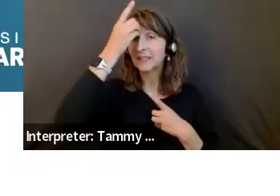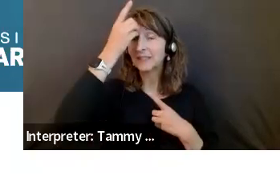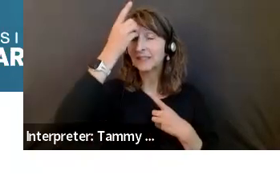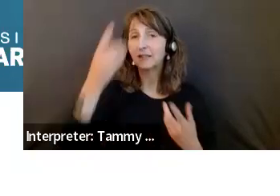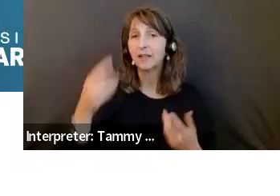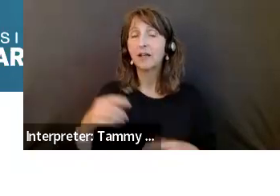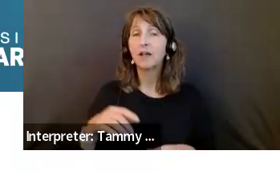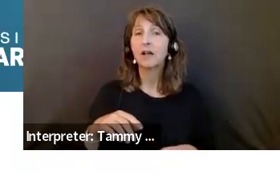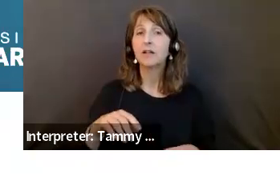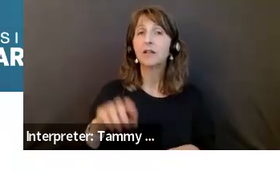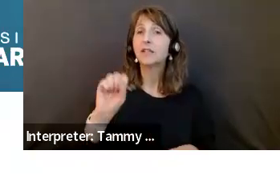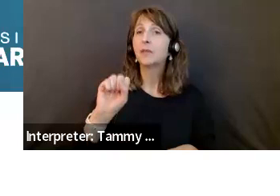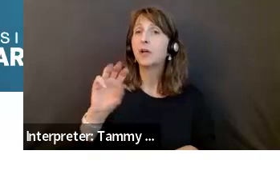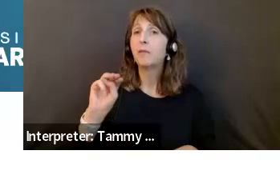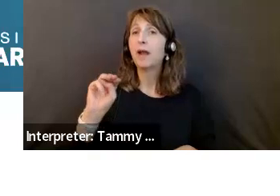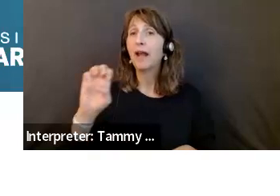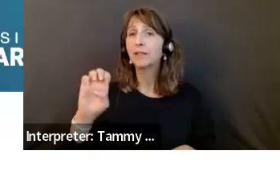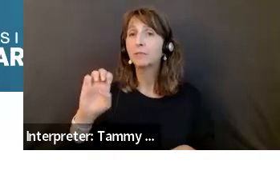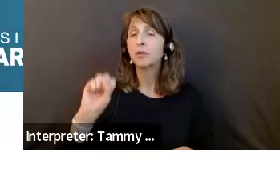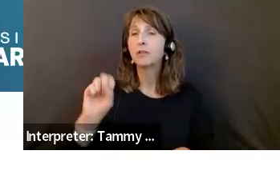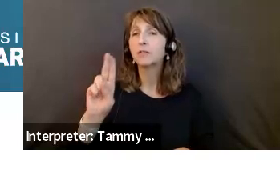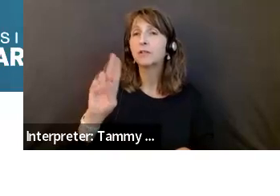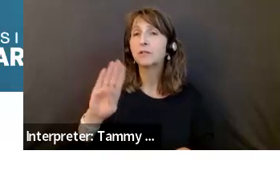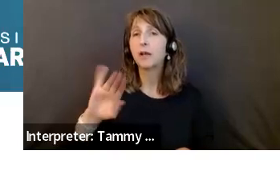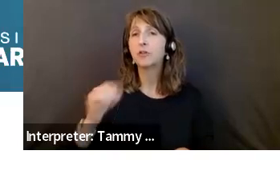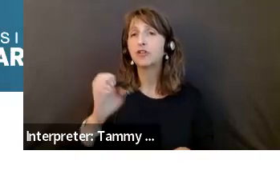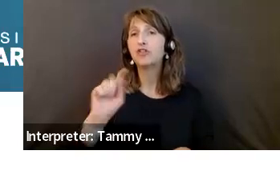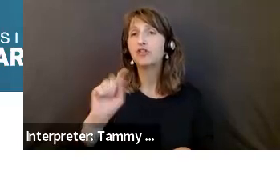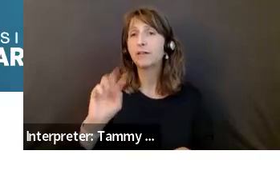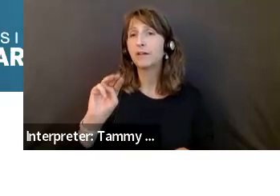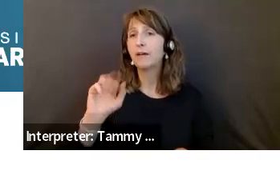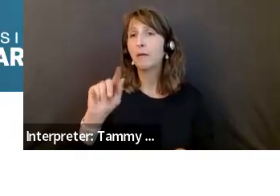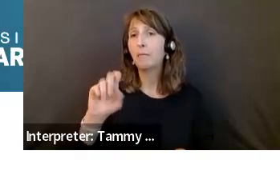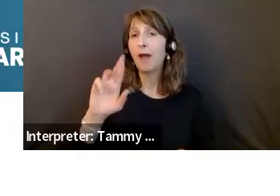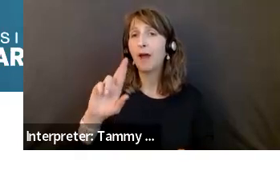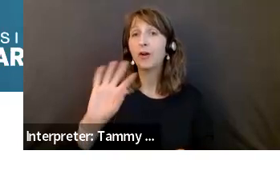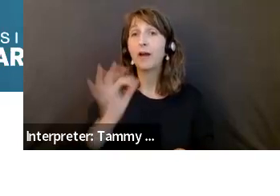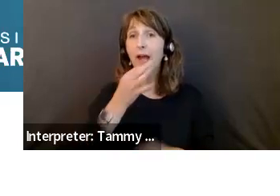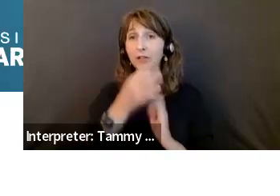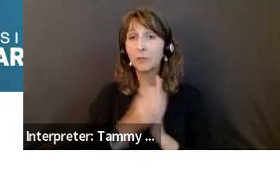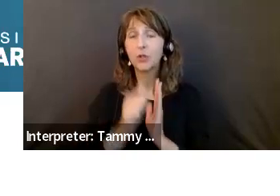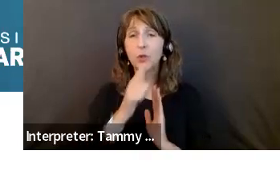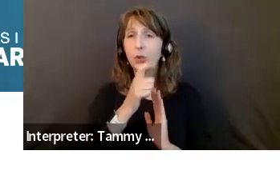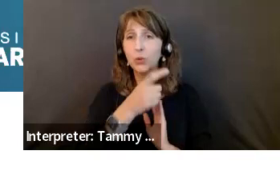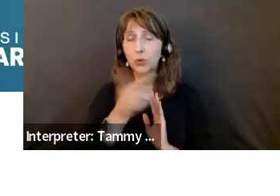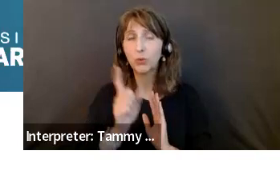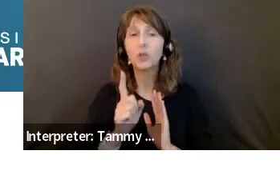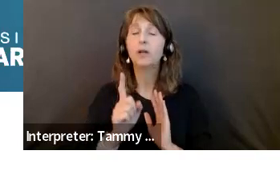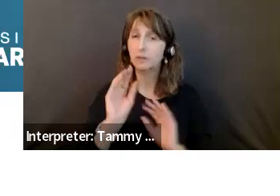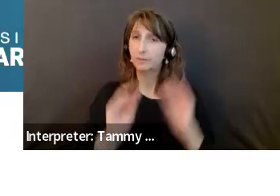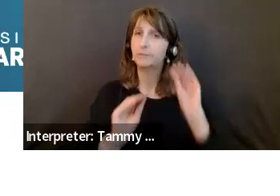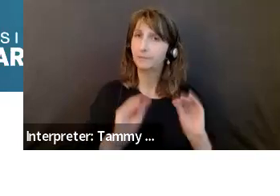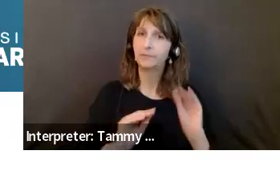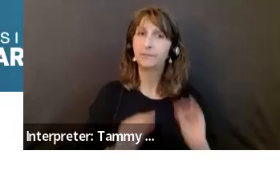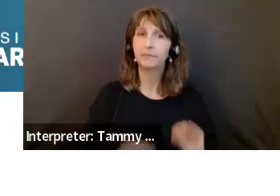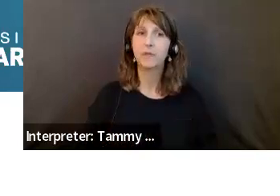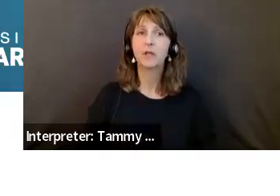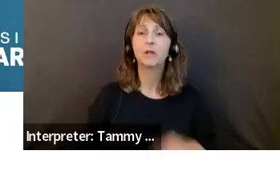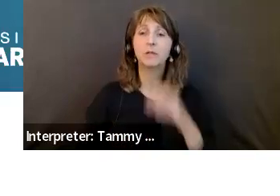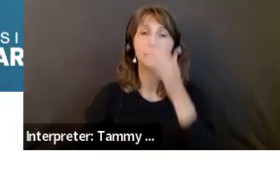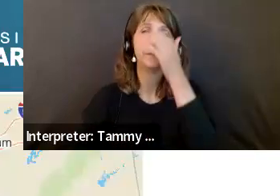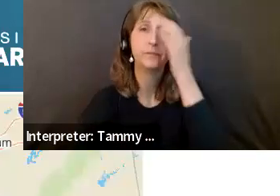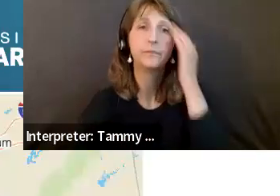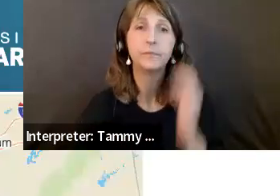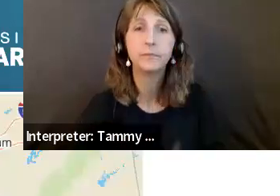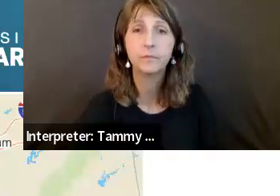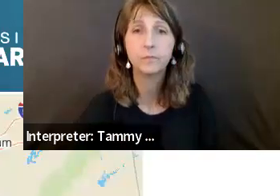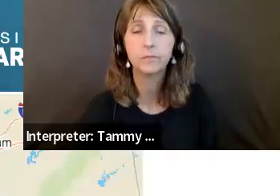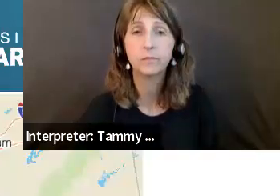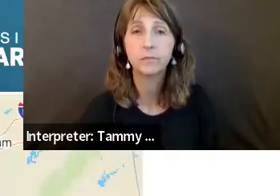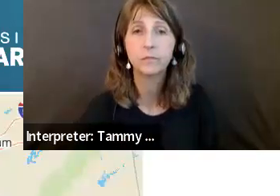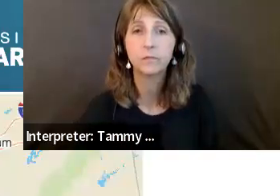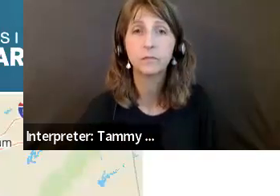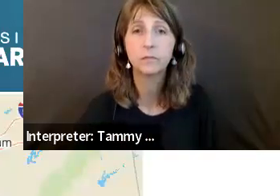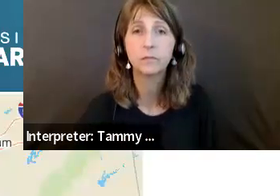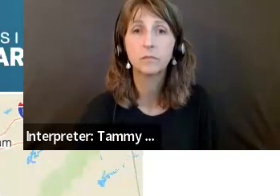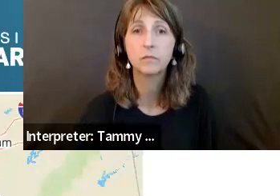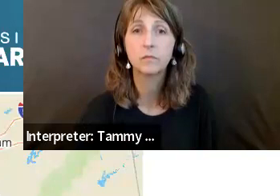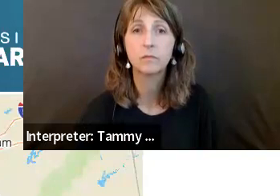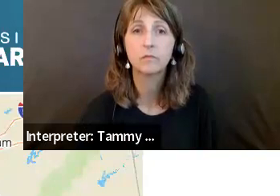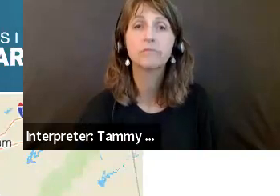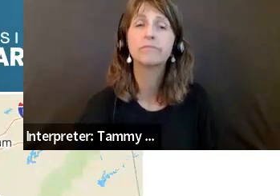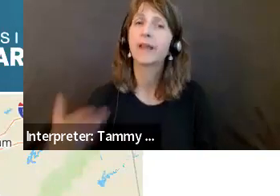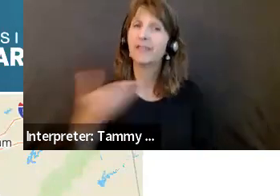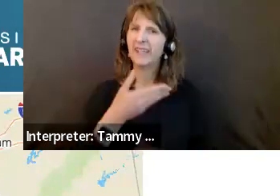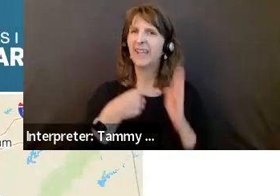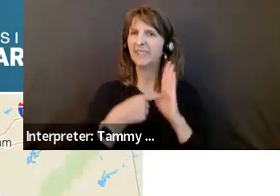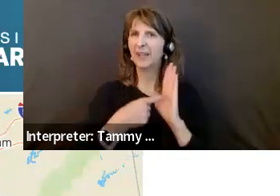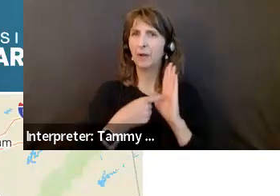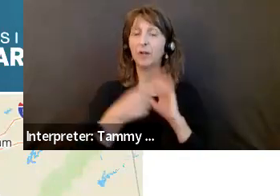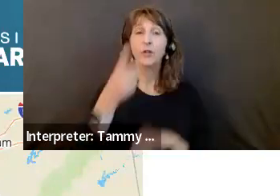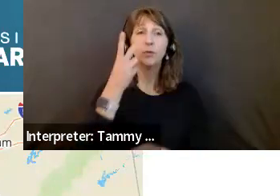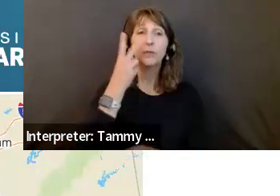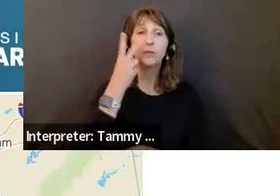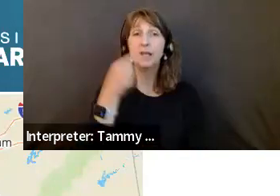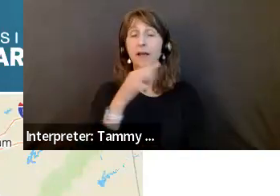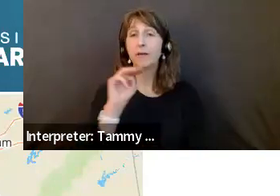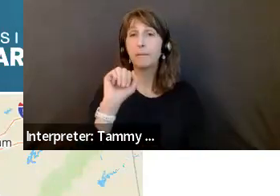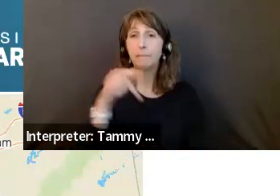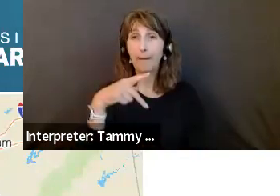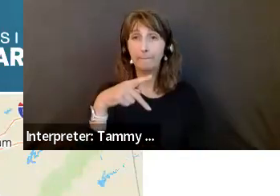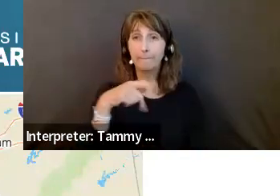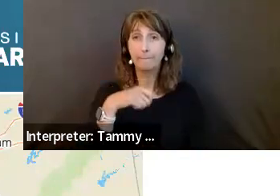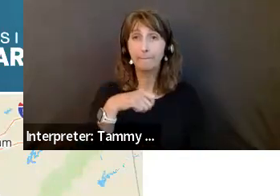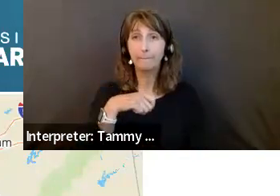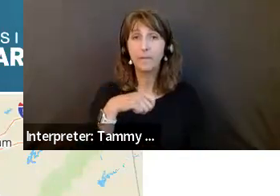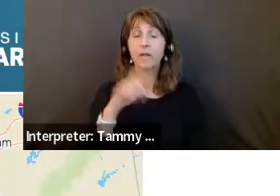We got them to list that stuff. Same with places and policies. Ultimately, the way this helps us is like this here's an example Right here we see a map that you can find on that dashboard.